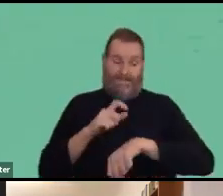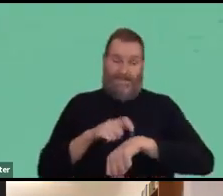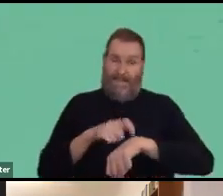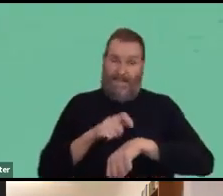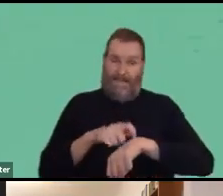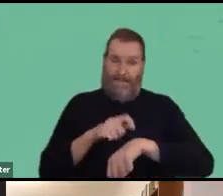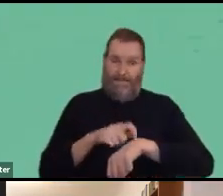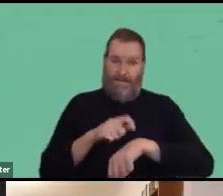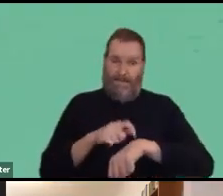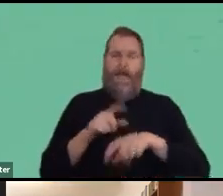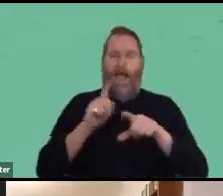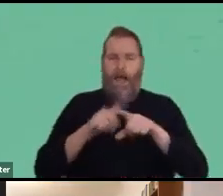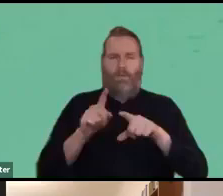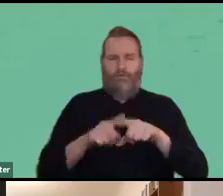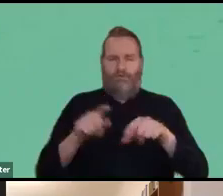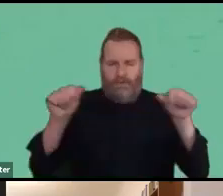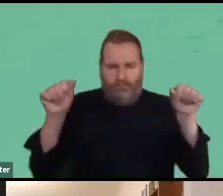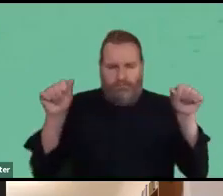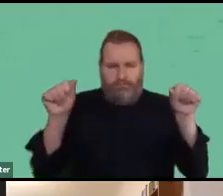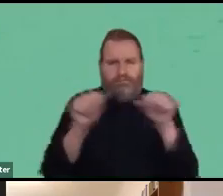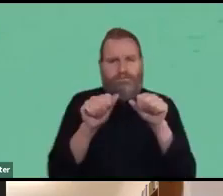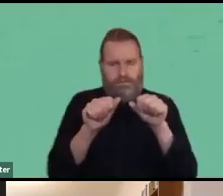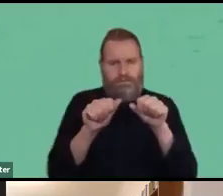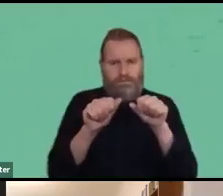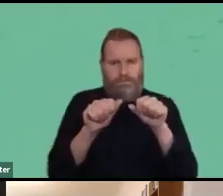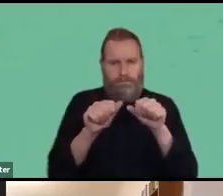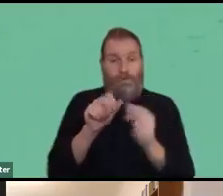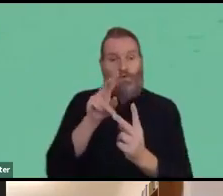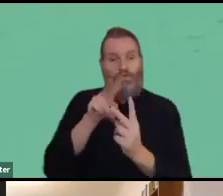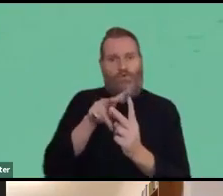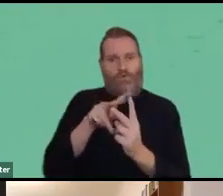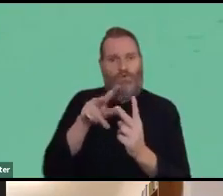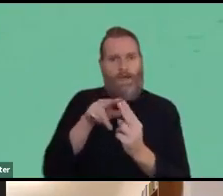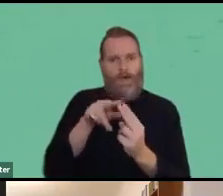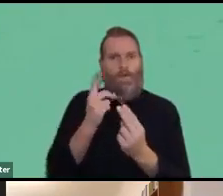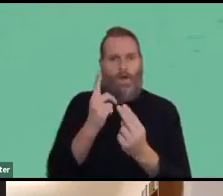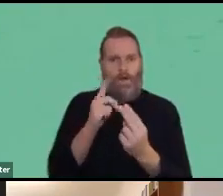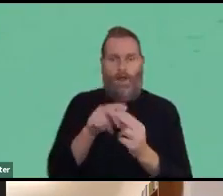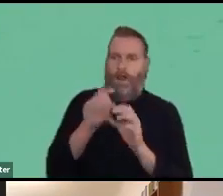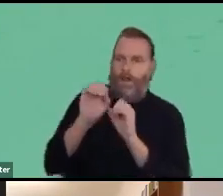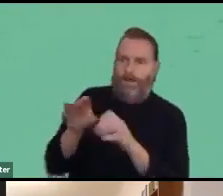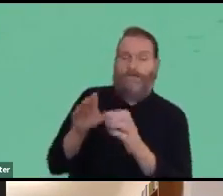and wrap a couple of questions up together and see if you can respond Sarah Ensor said I think a lot